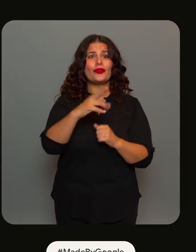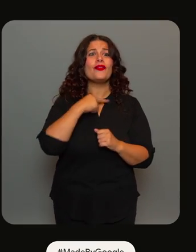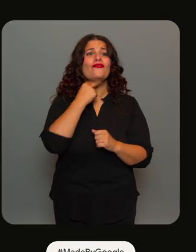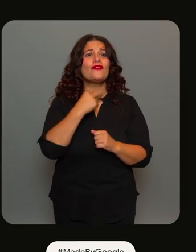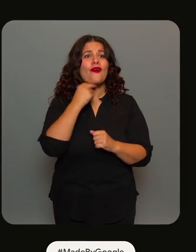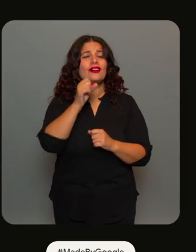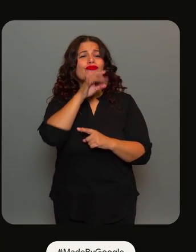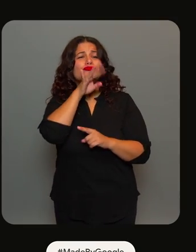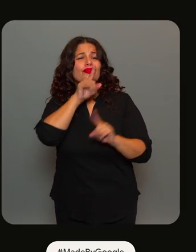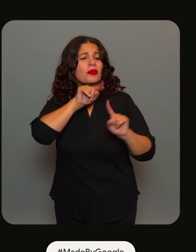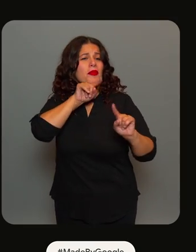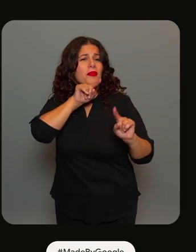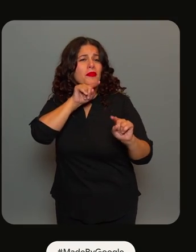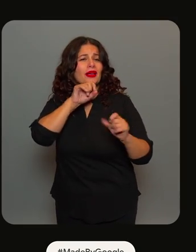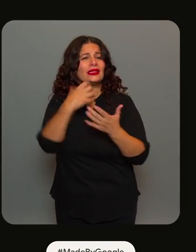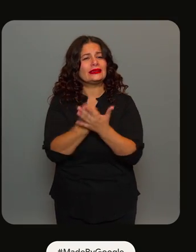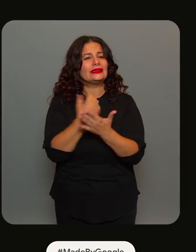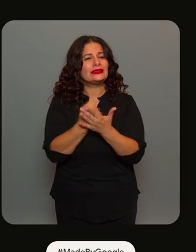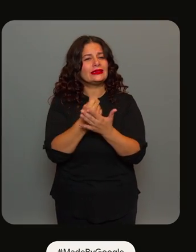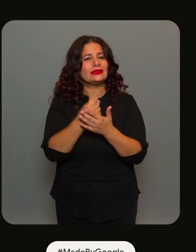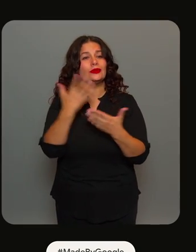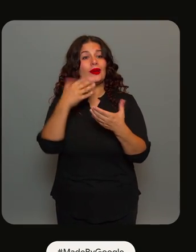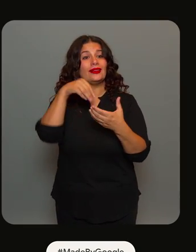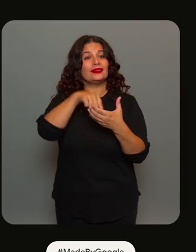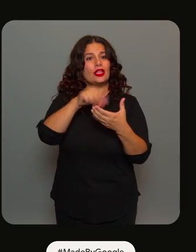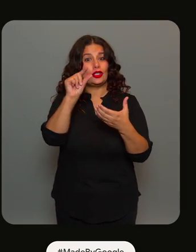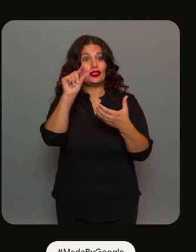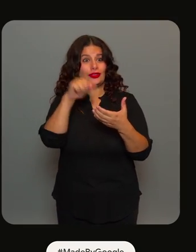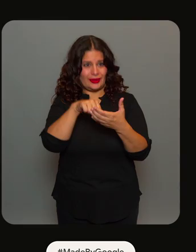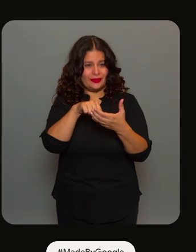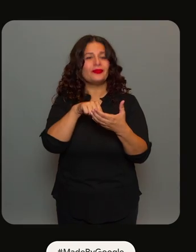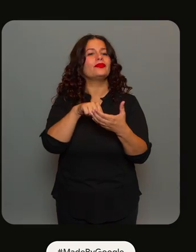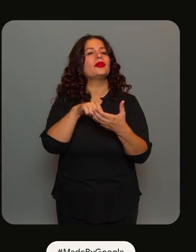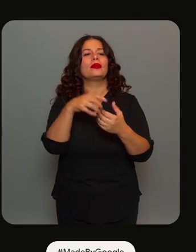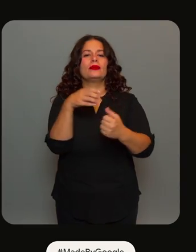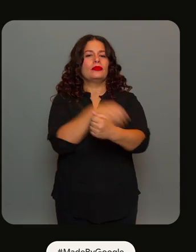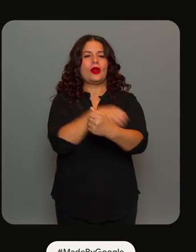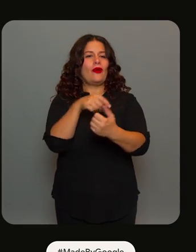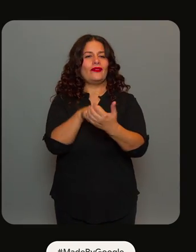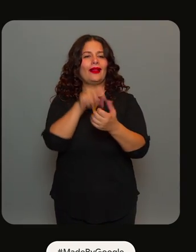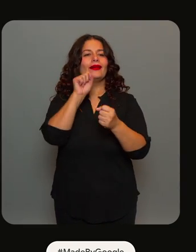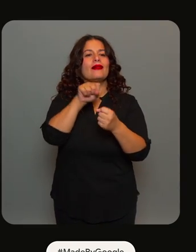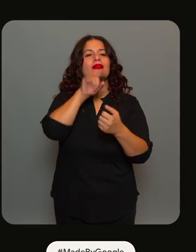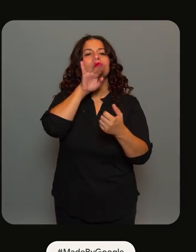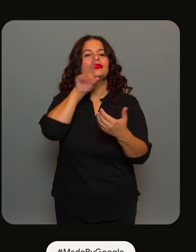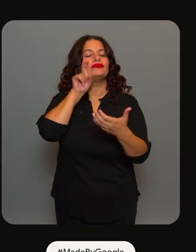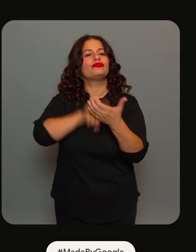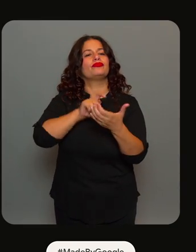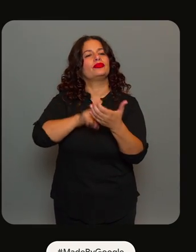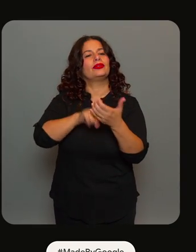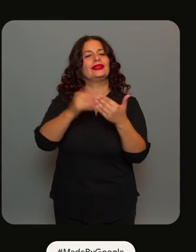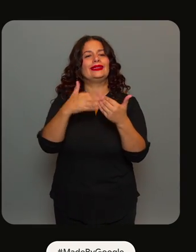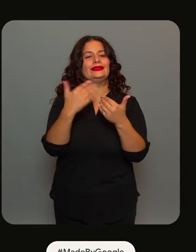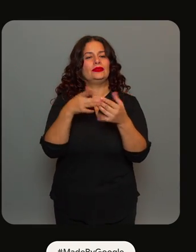products with the power of Tensor and our best speech recognition yet. When you're on your way home with some coffee, say, "Hey